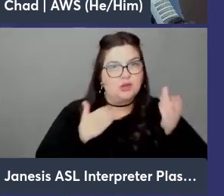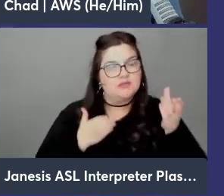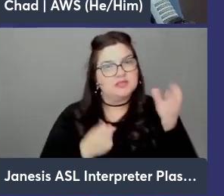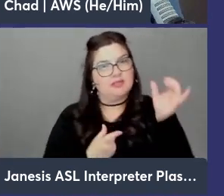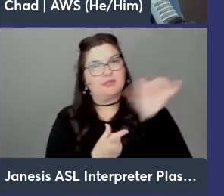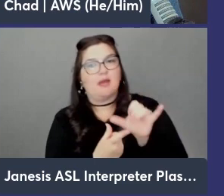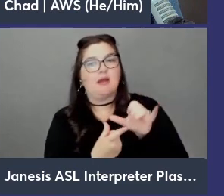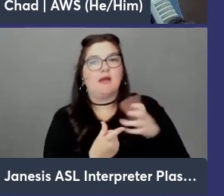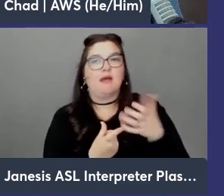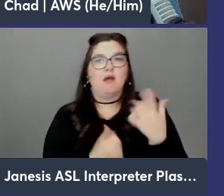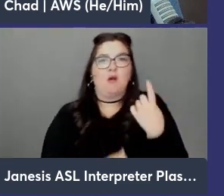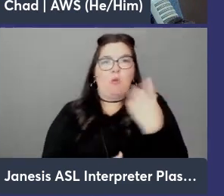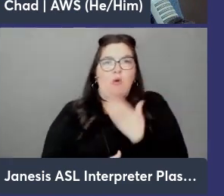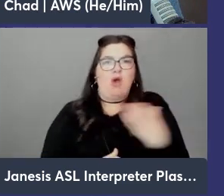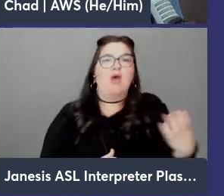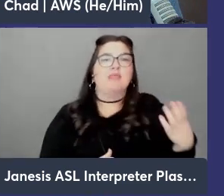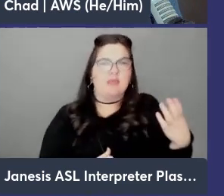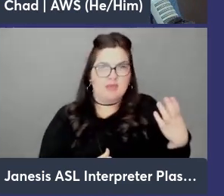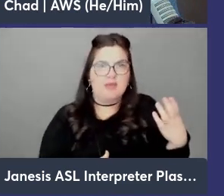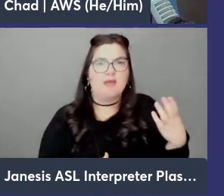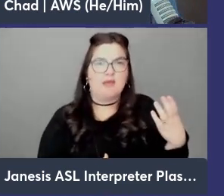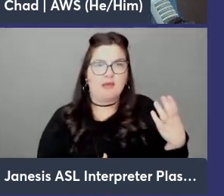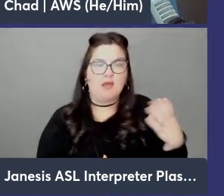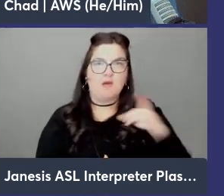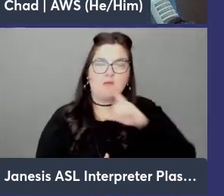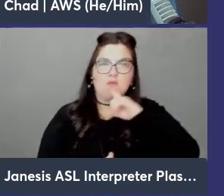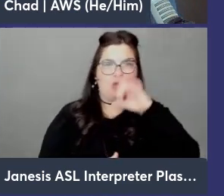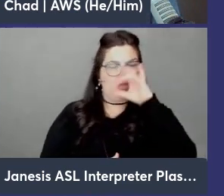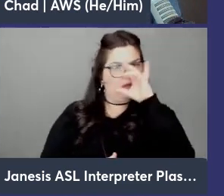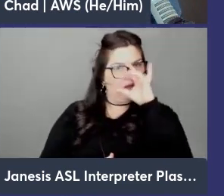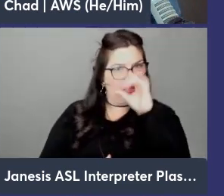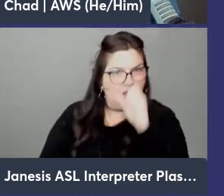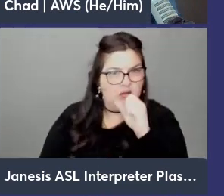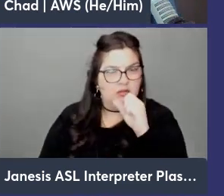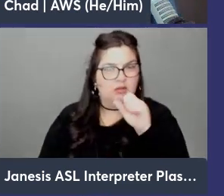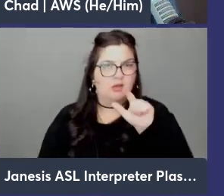But one of the things that I've been really interested in about what Lumigo doing is,